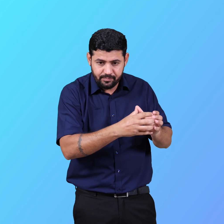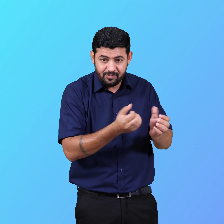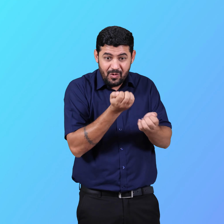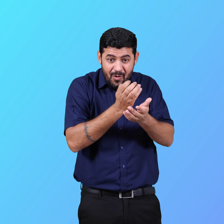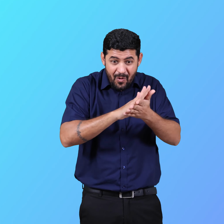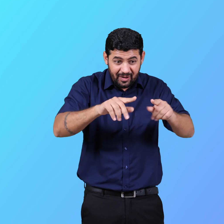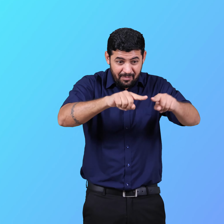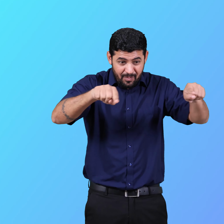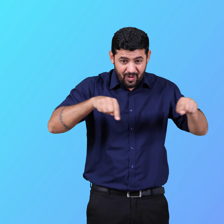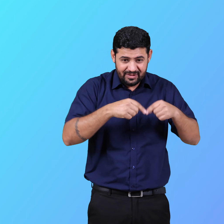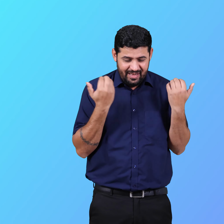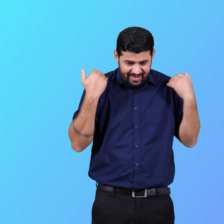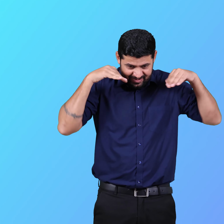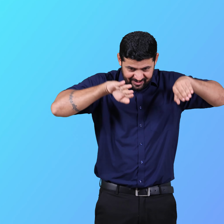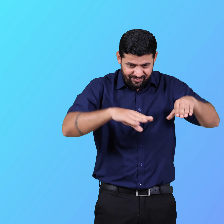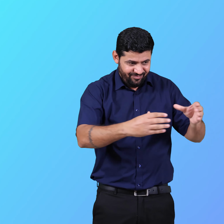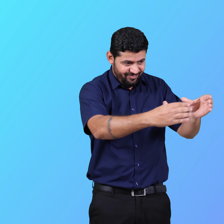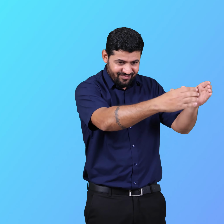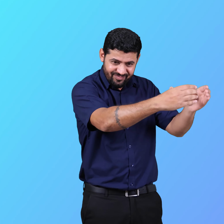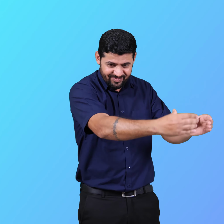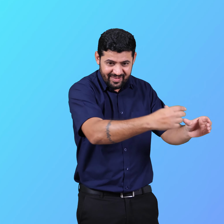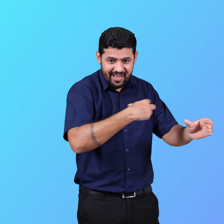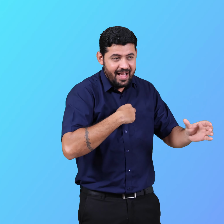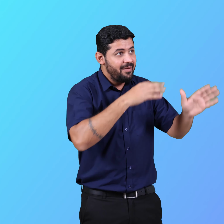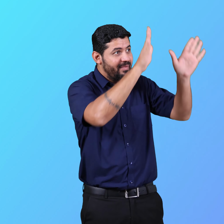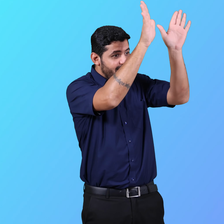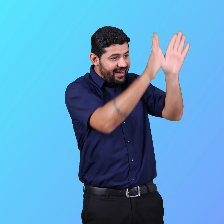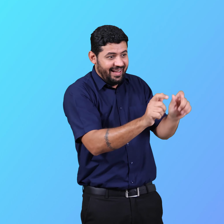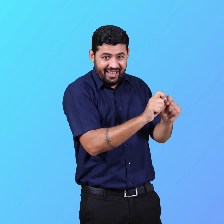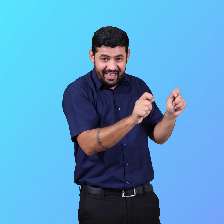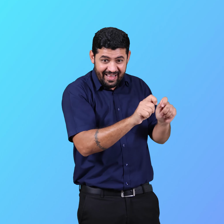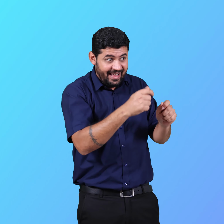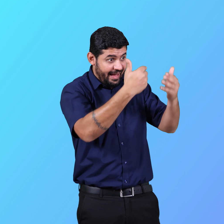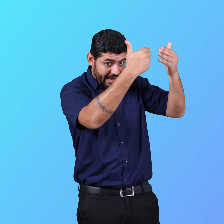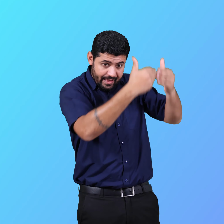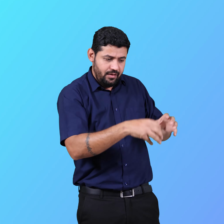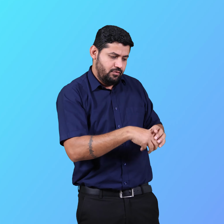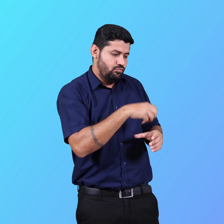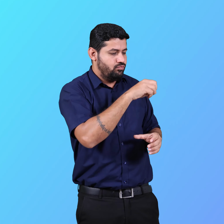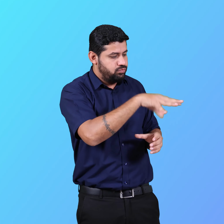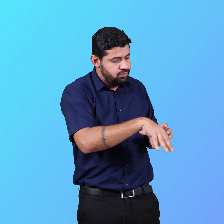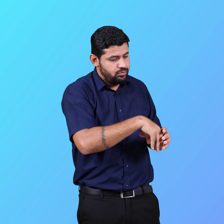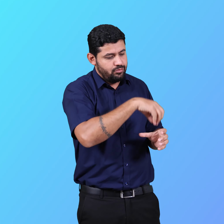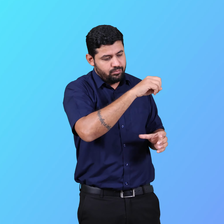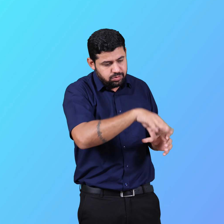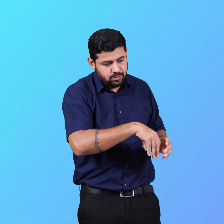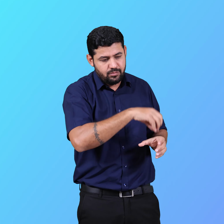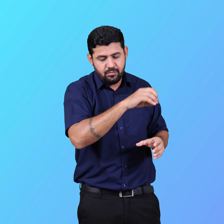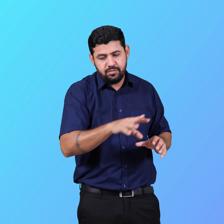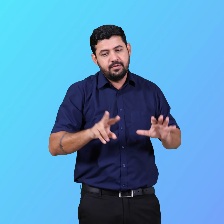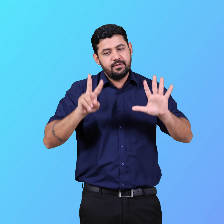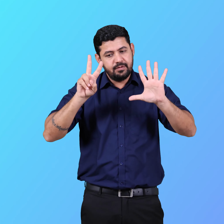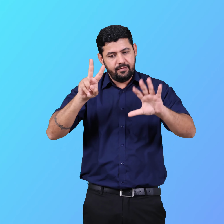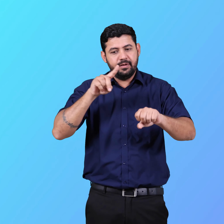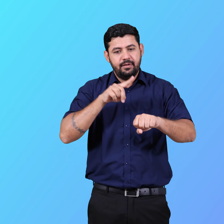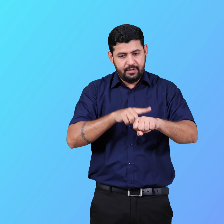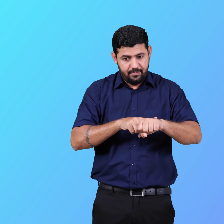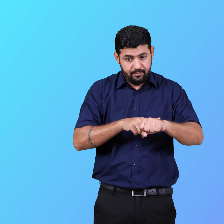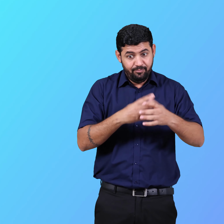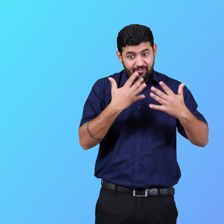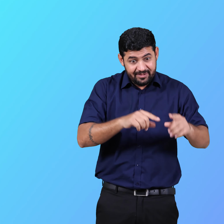He must put his finger in the blood and sprinkle it seven times in front of the curtain before the LORD.